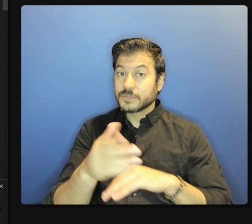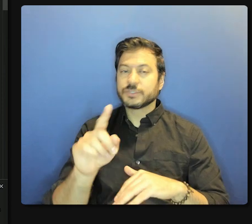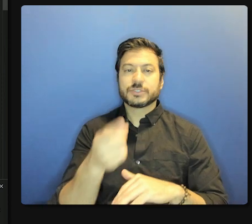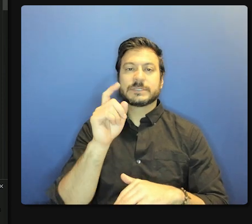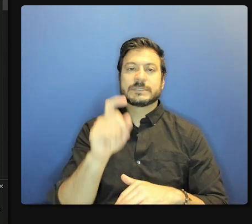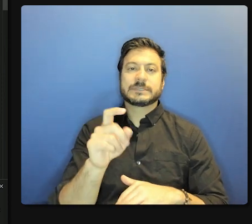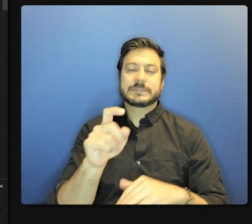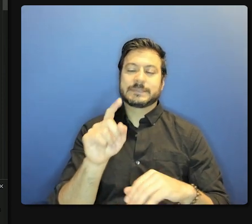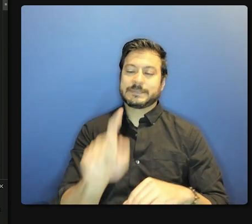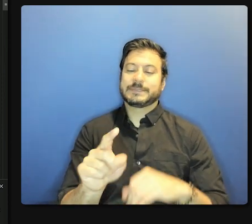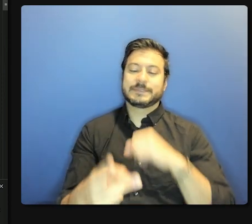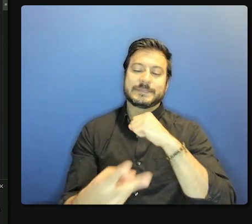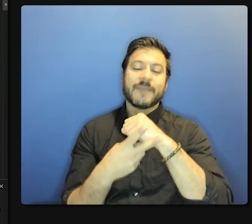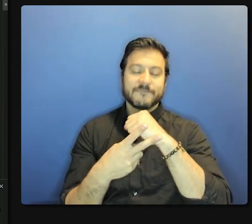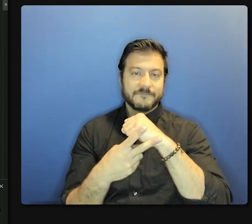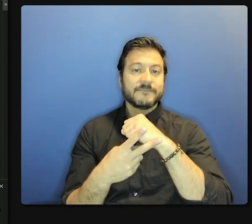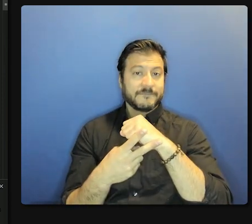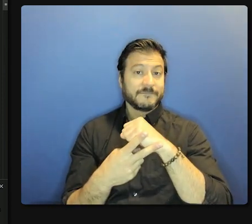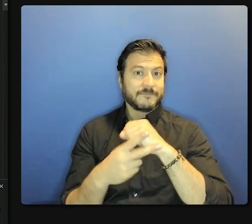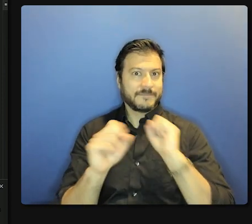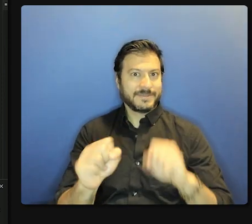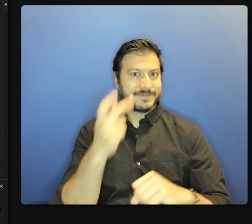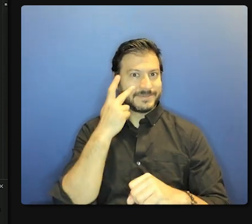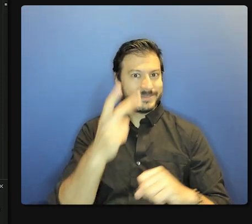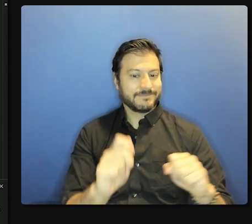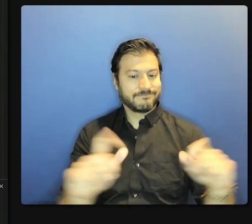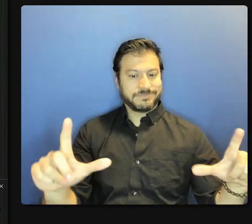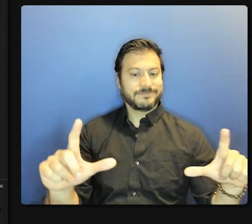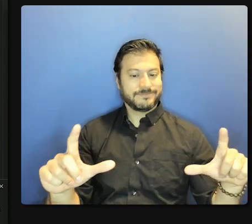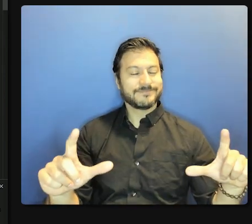Then I just click save and I can see it.